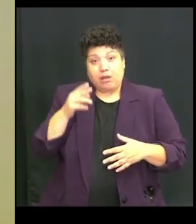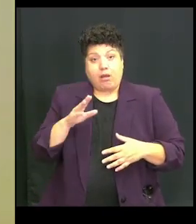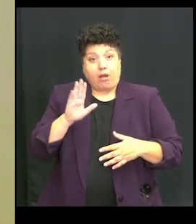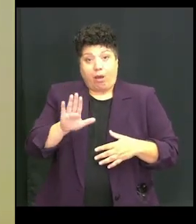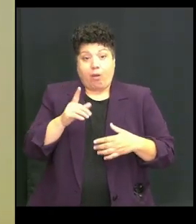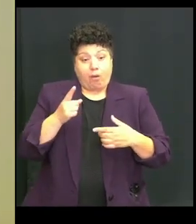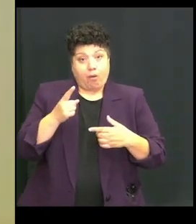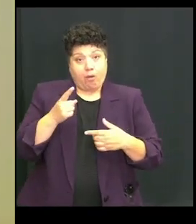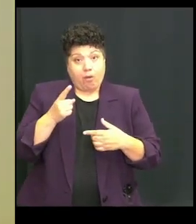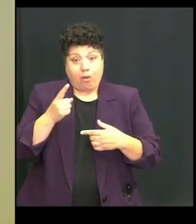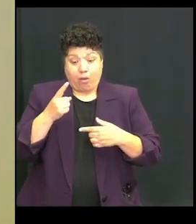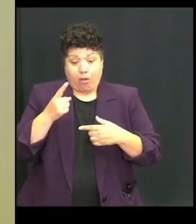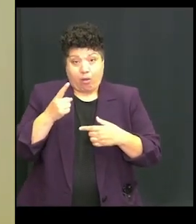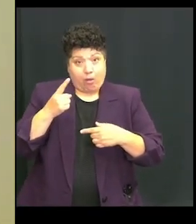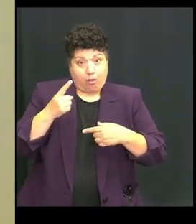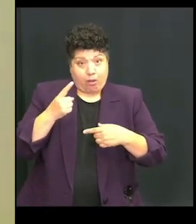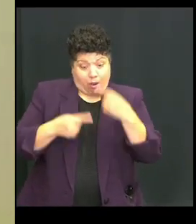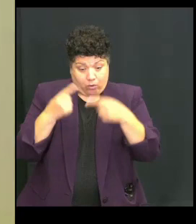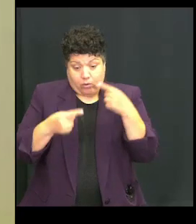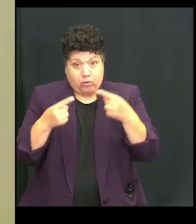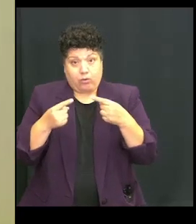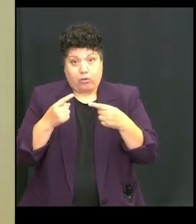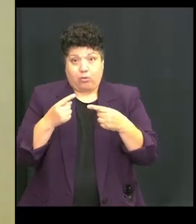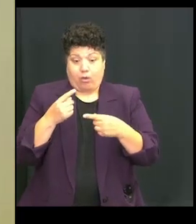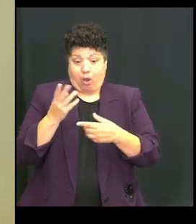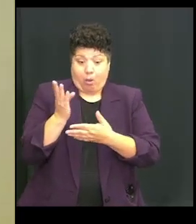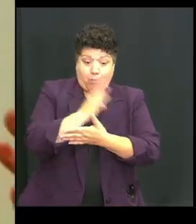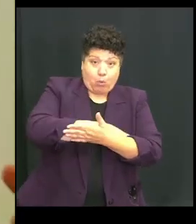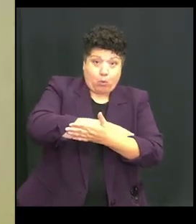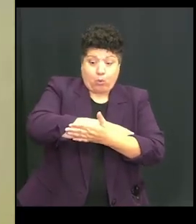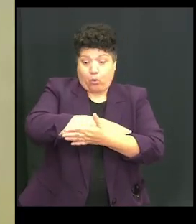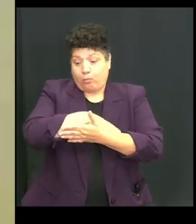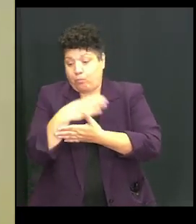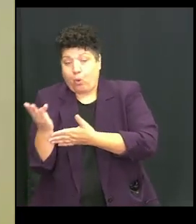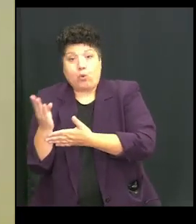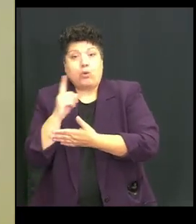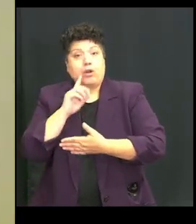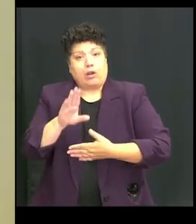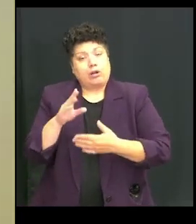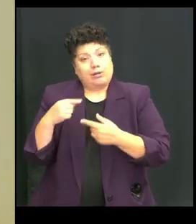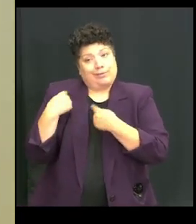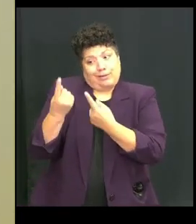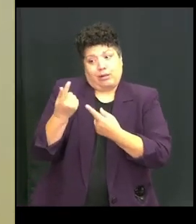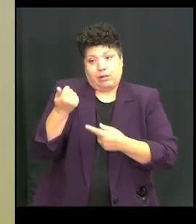has been going on since the late eighties, the early two thousands,